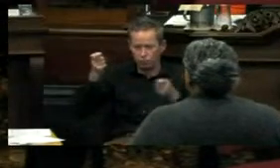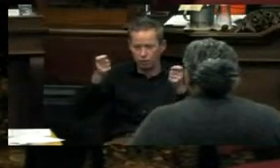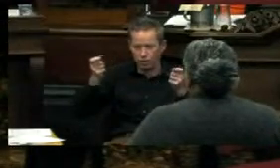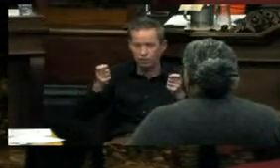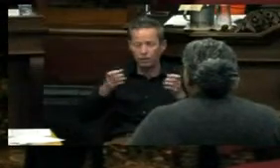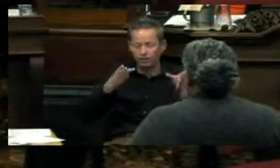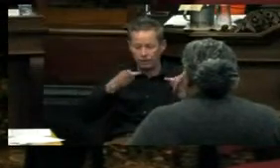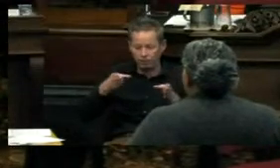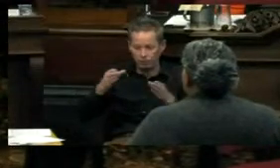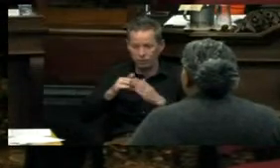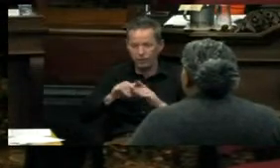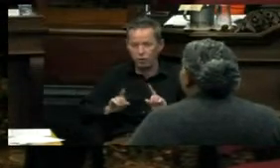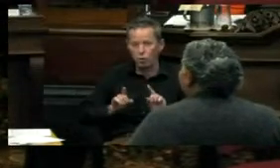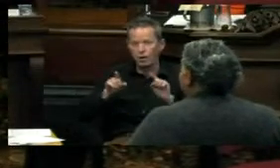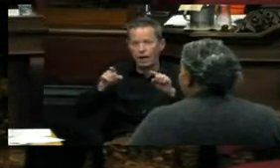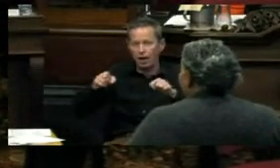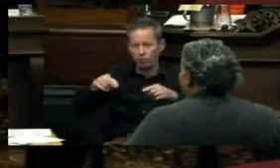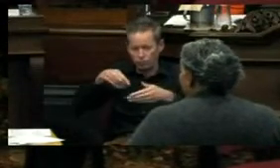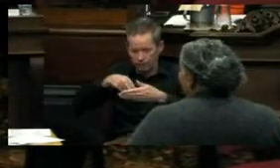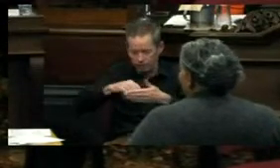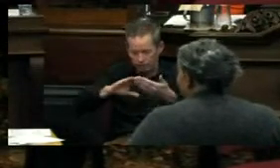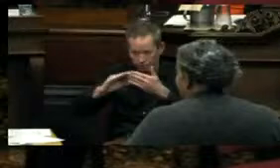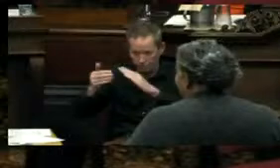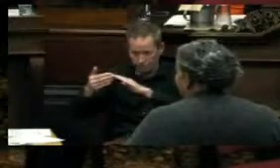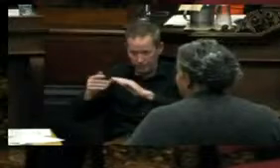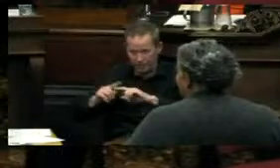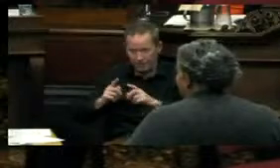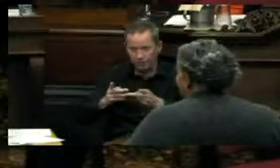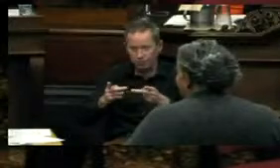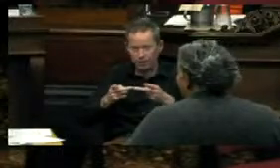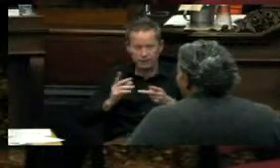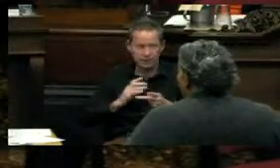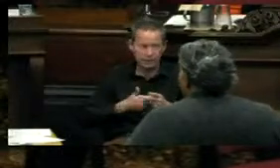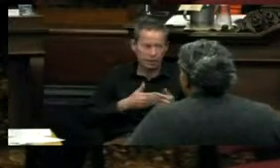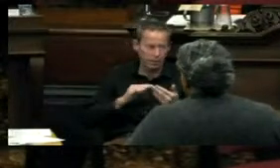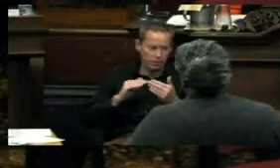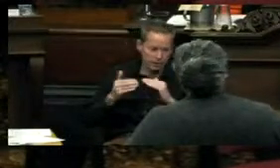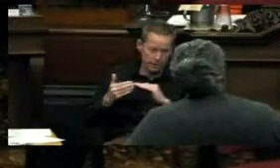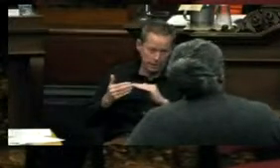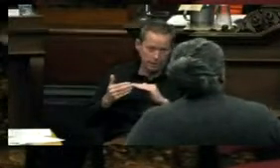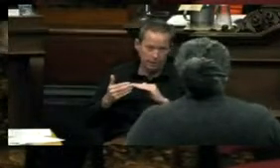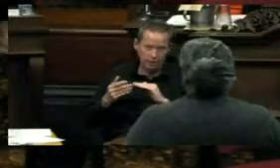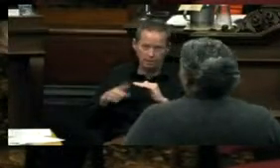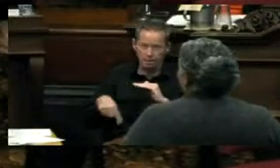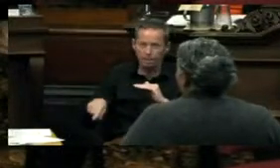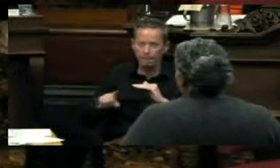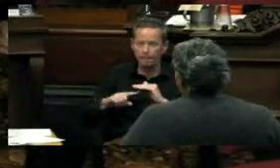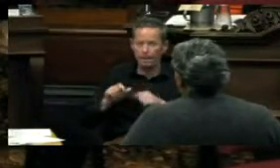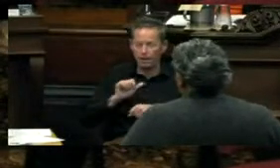is been a significant shift since I've been there. Of individuals that they are